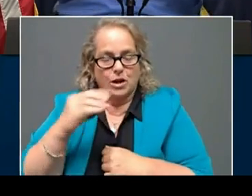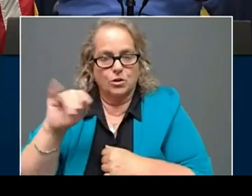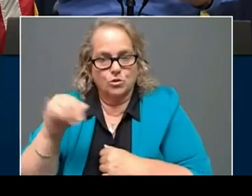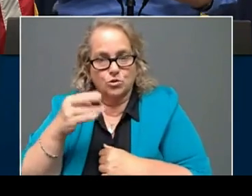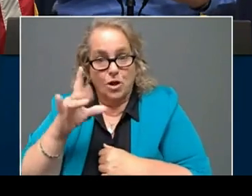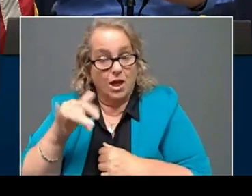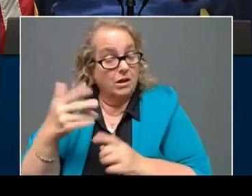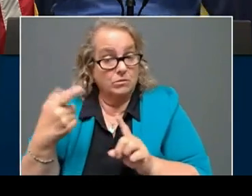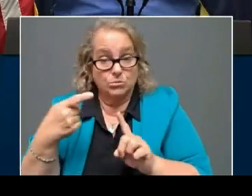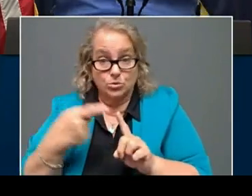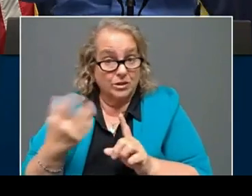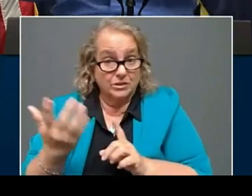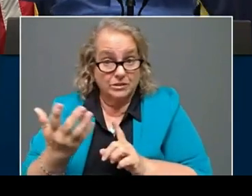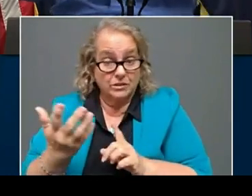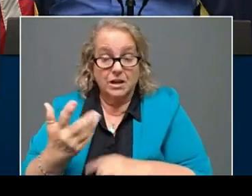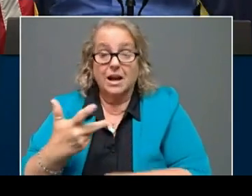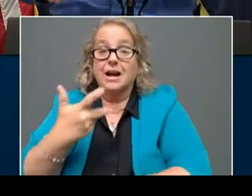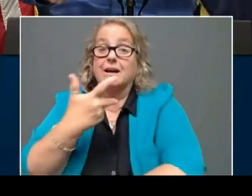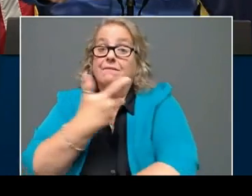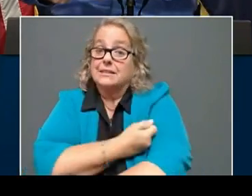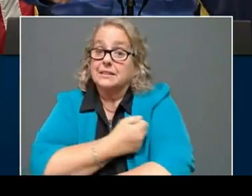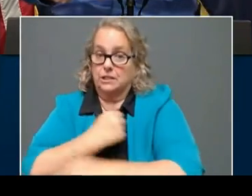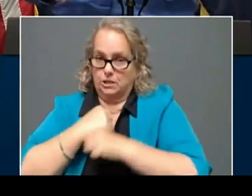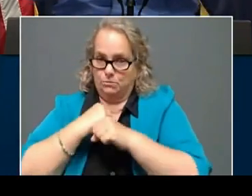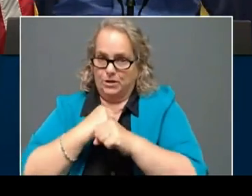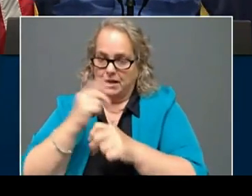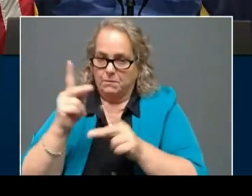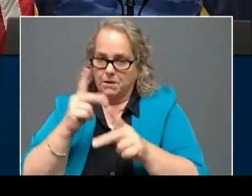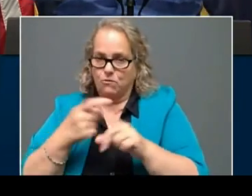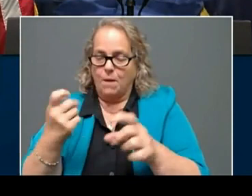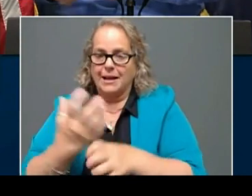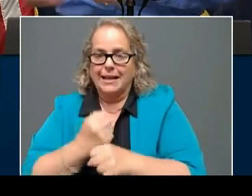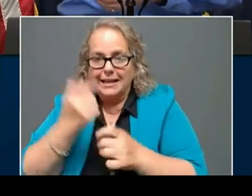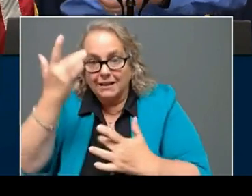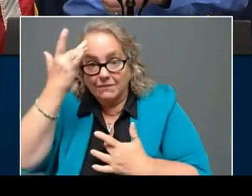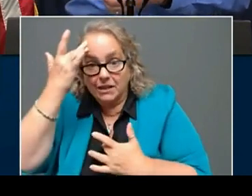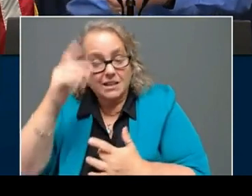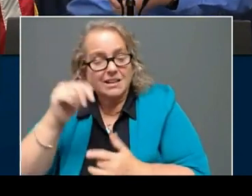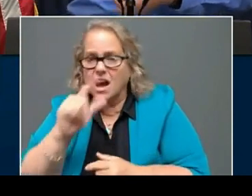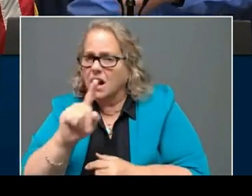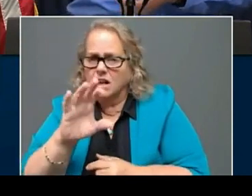Vaccines protect people from getting infected, not 100%,, But but really